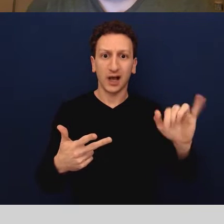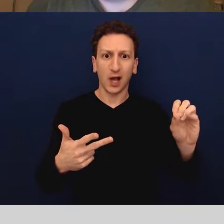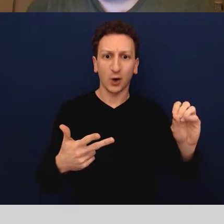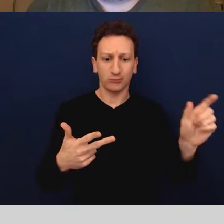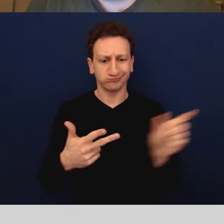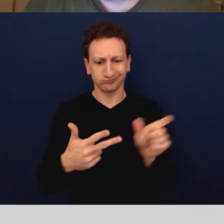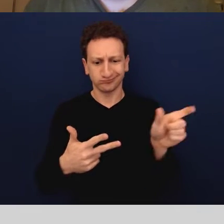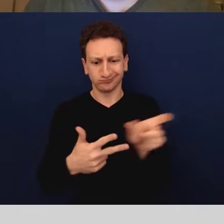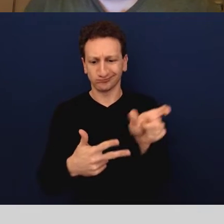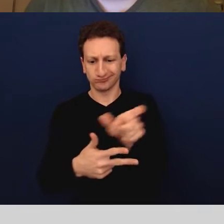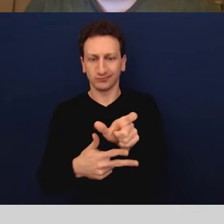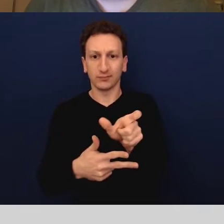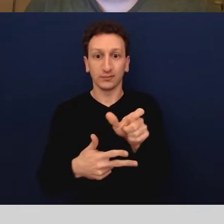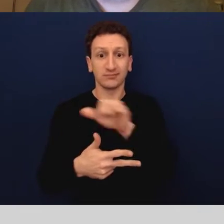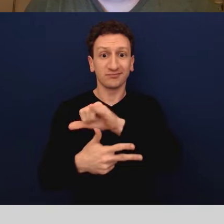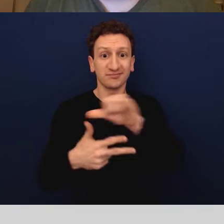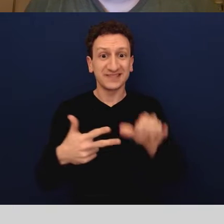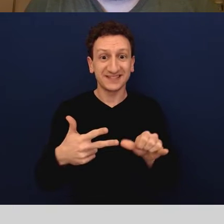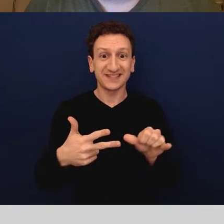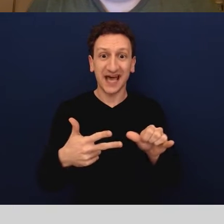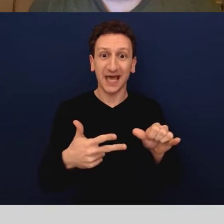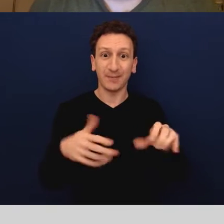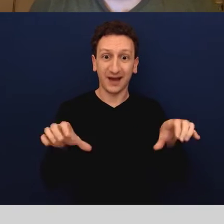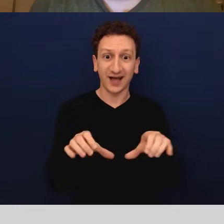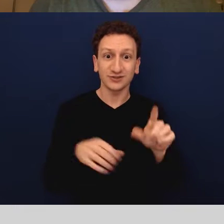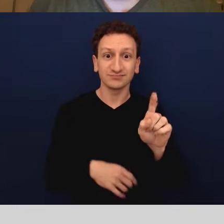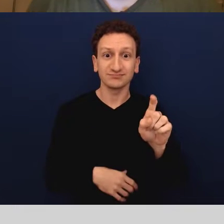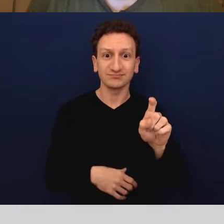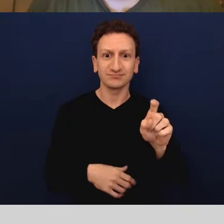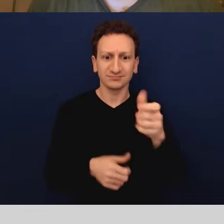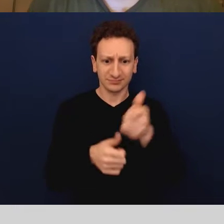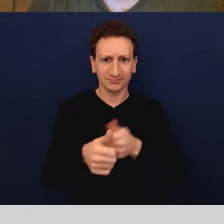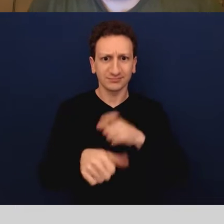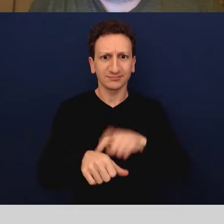And we think about them as the same, right? We think about doing the same thing.